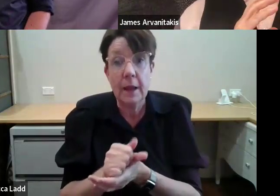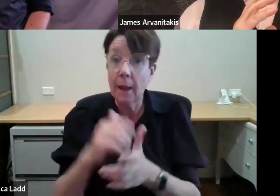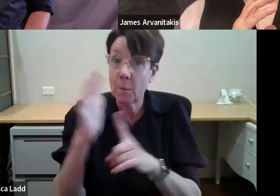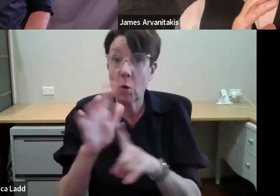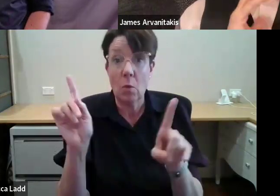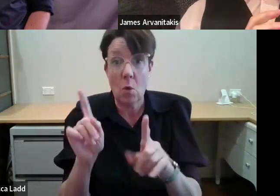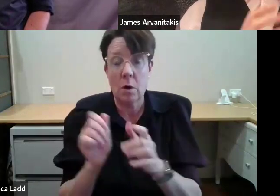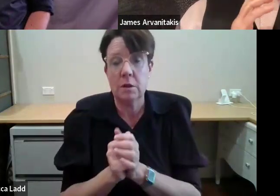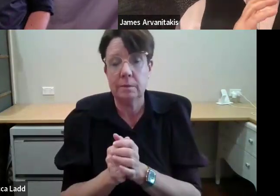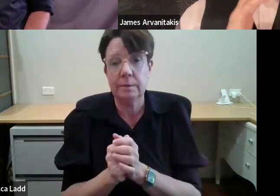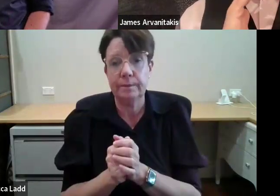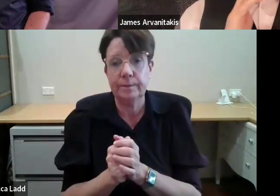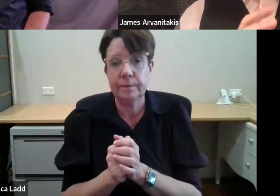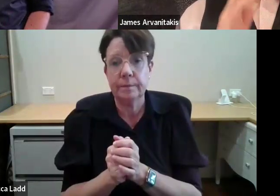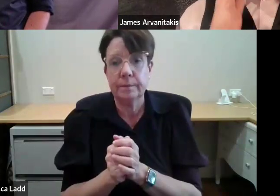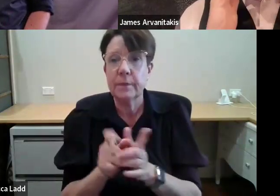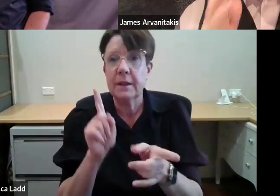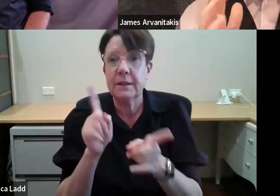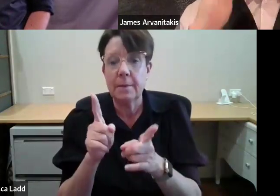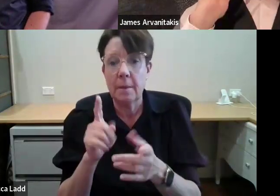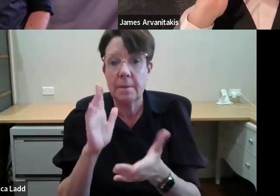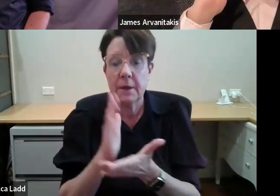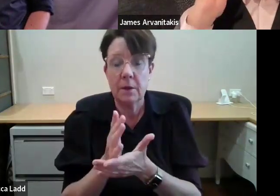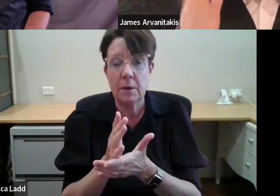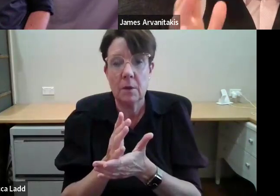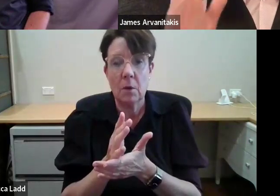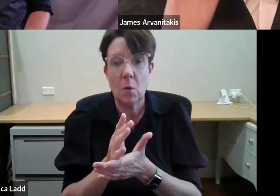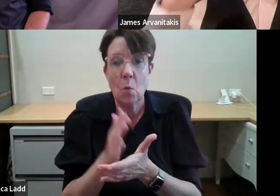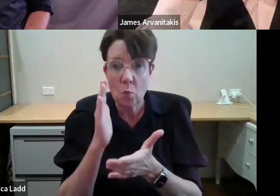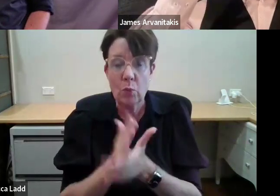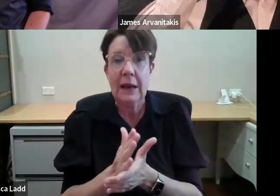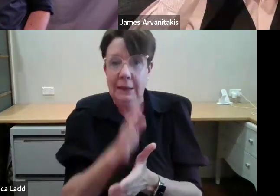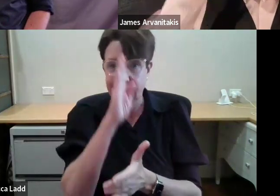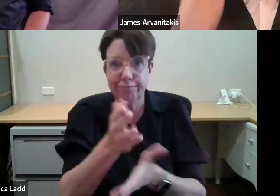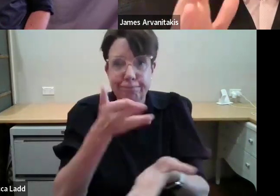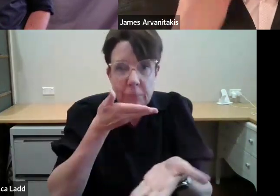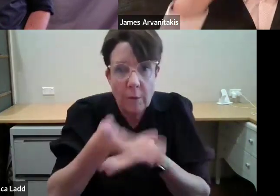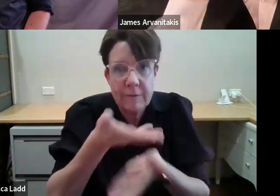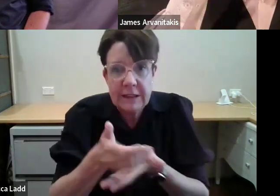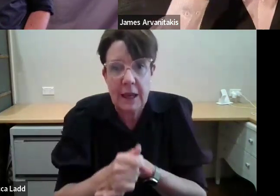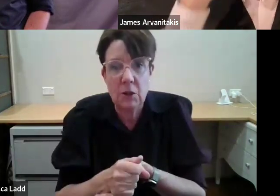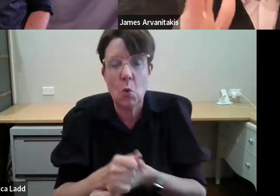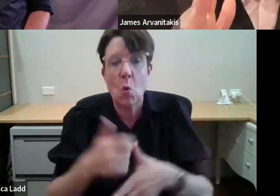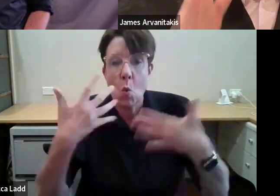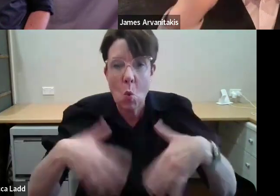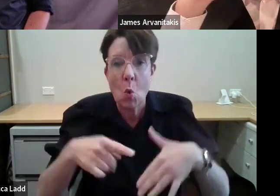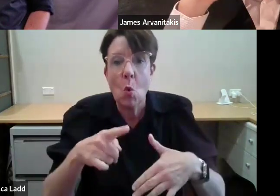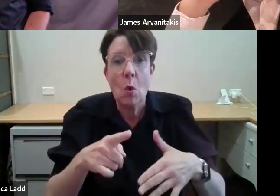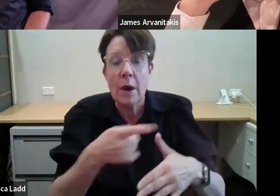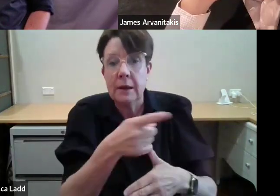figures that Pippa noticed is really valuable to shock people into thinking about something. But sometimes